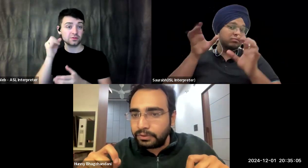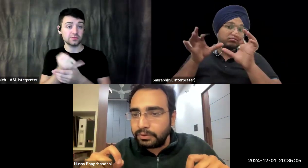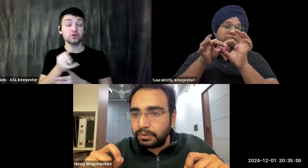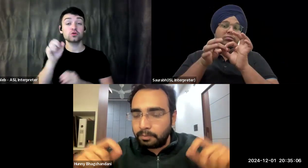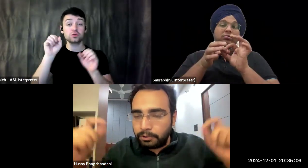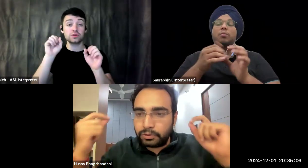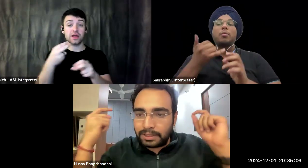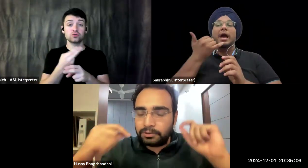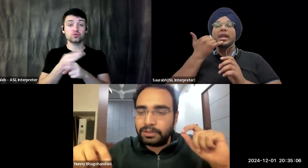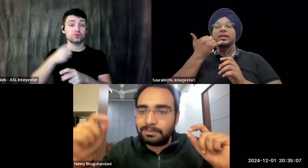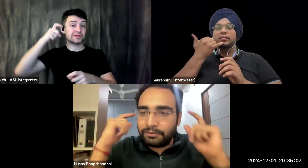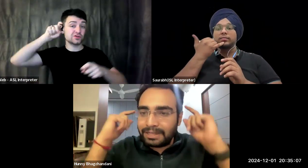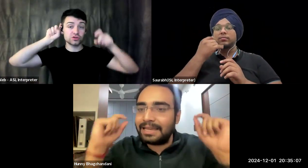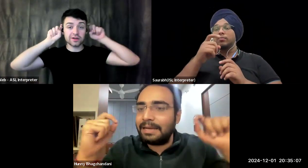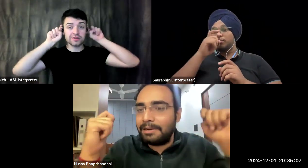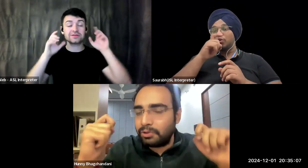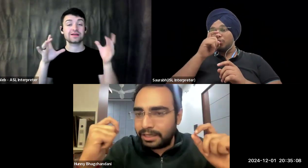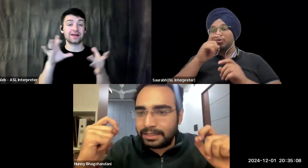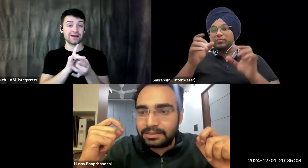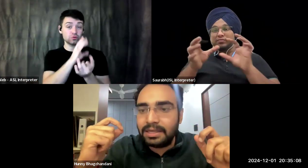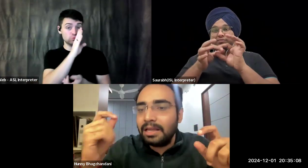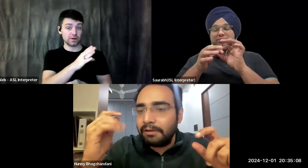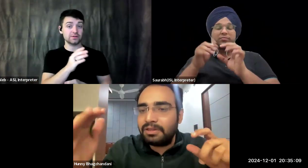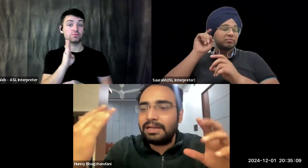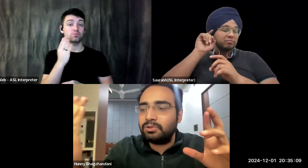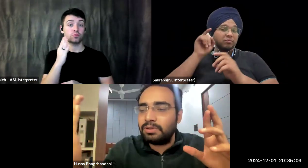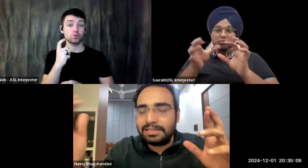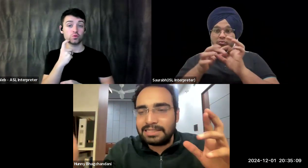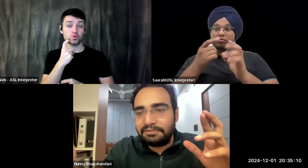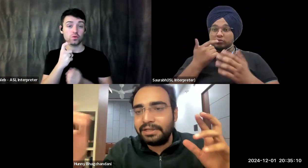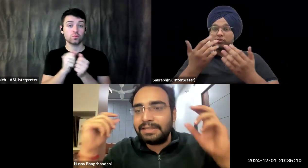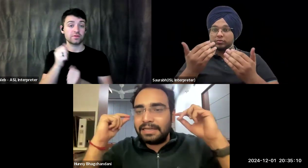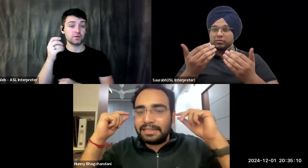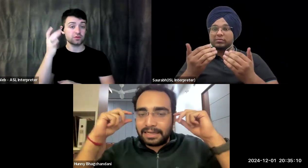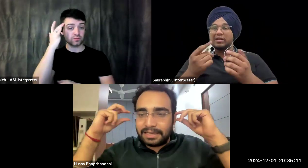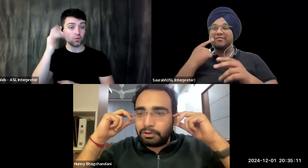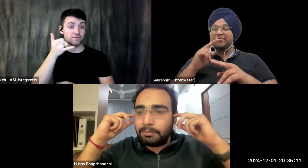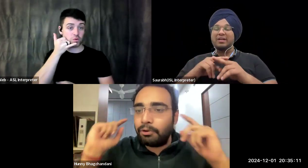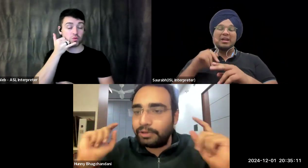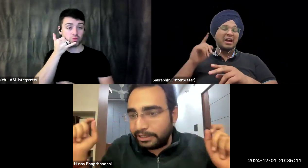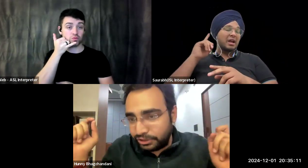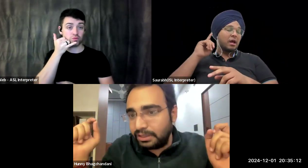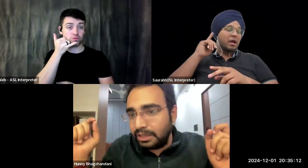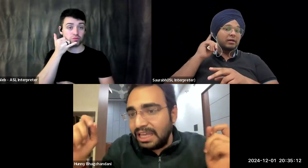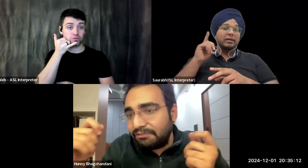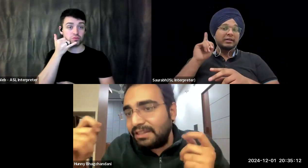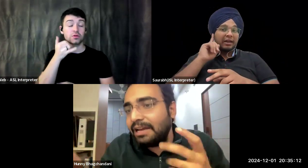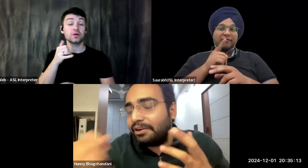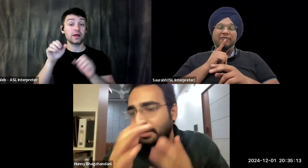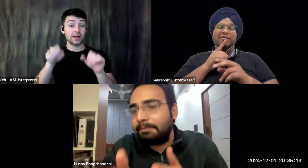Bluetooth connect to the smartphone and they can able to hear this. If they are little severe then they can connect to a bone conduction.